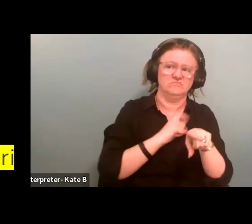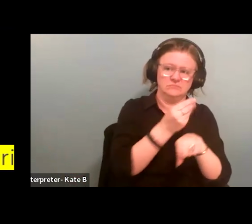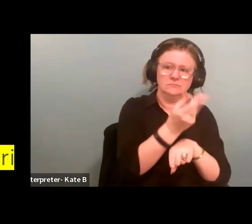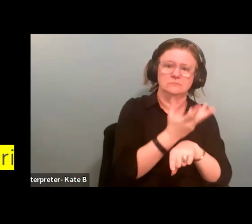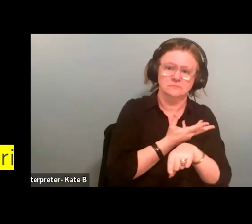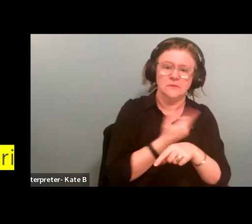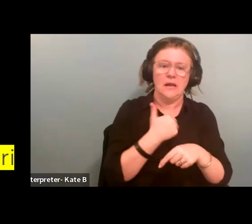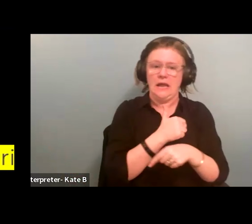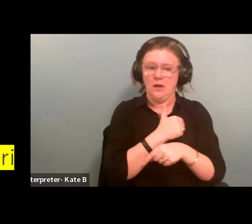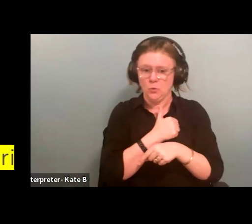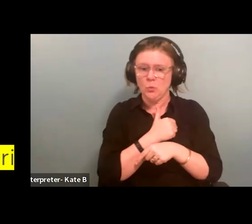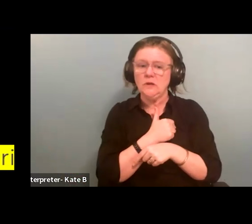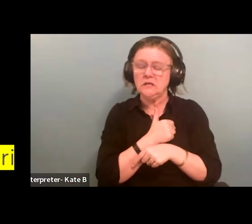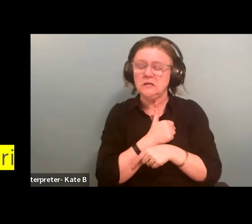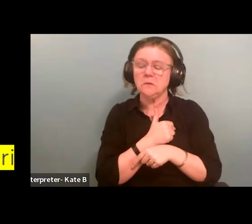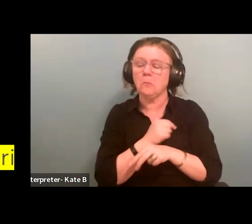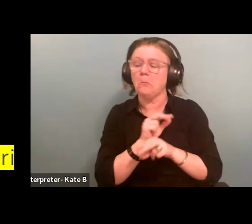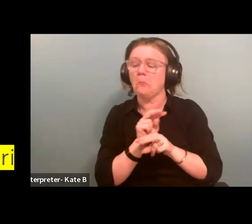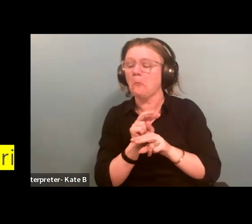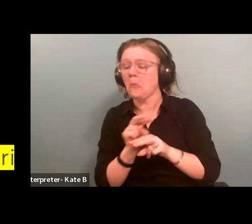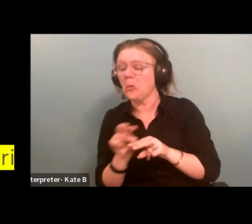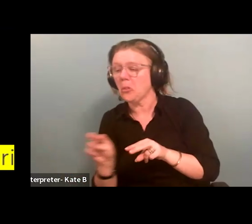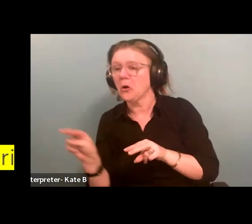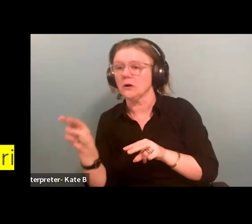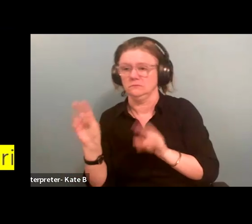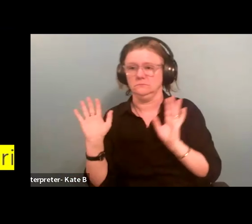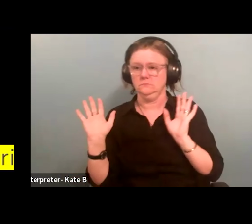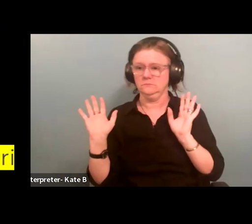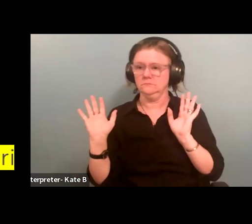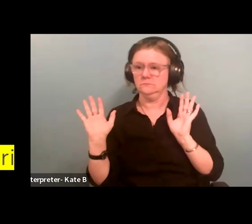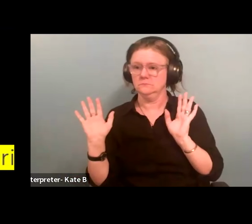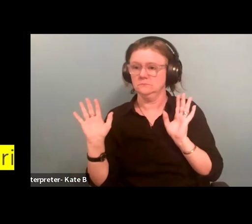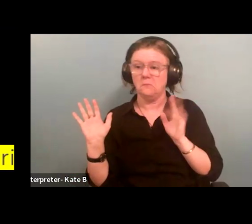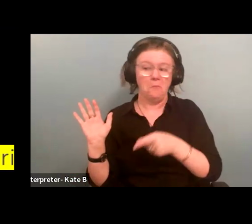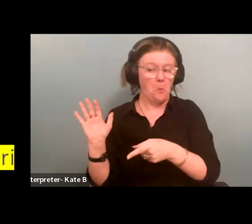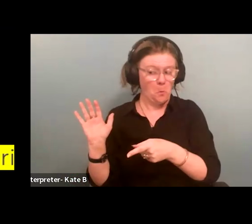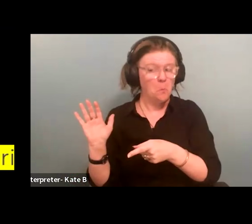like the Area Agencies on Aging, to at least take a look and see if we can assist older adults